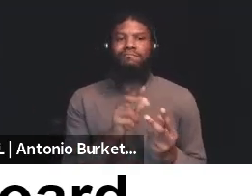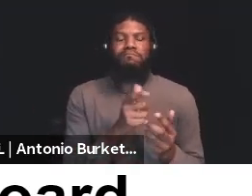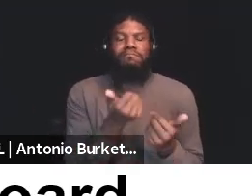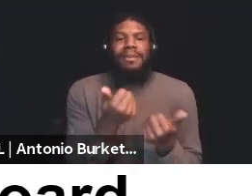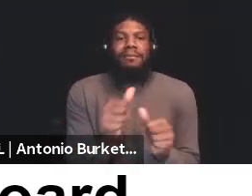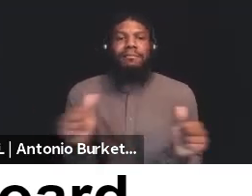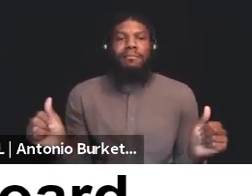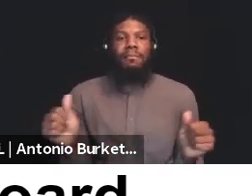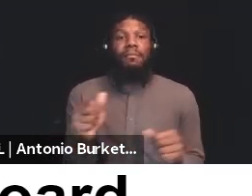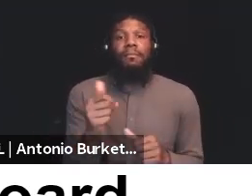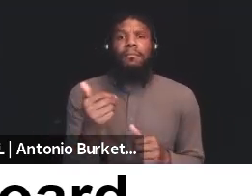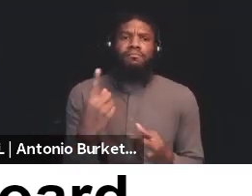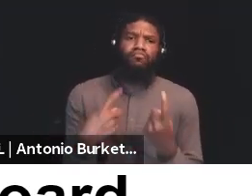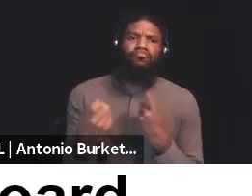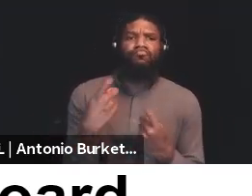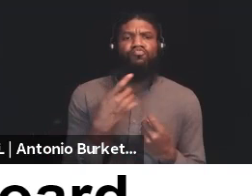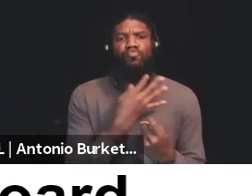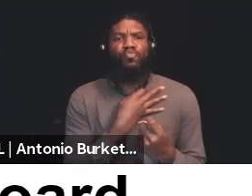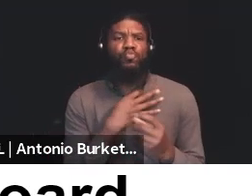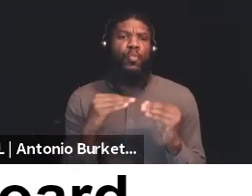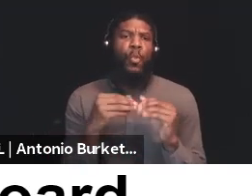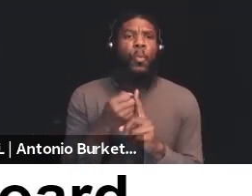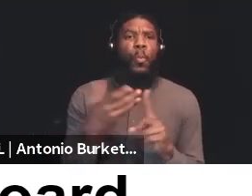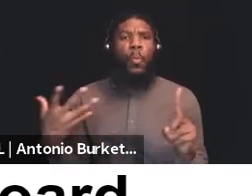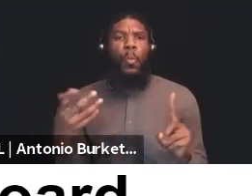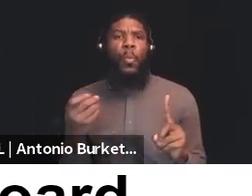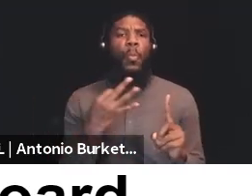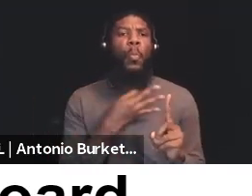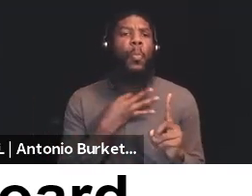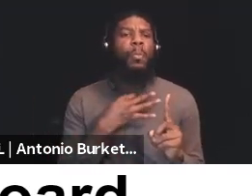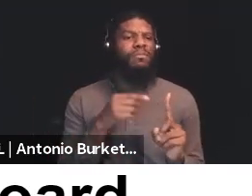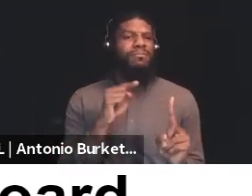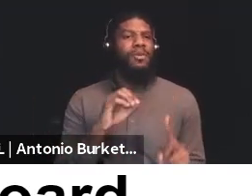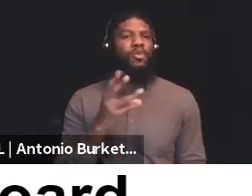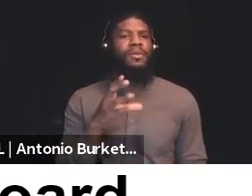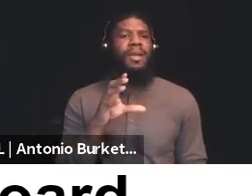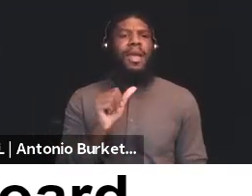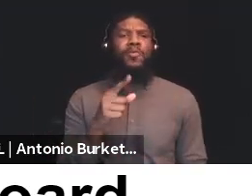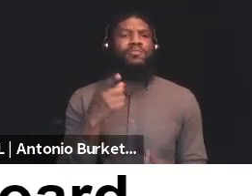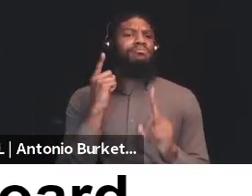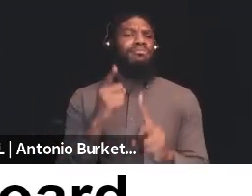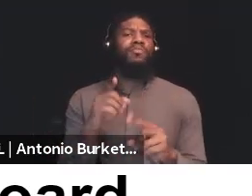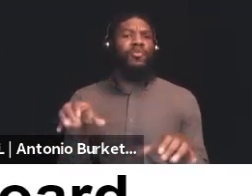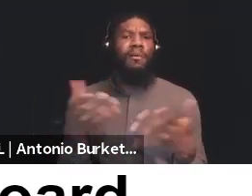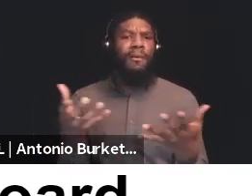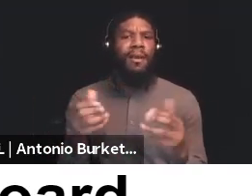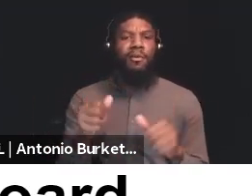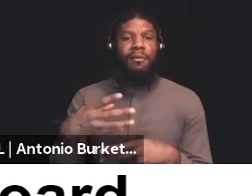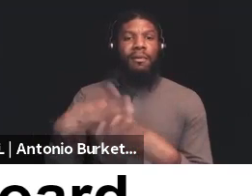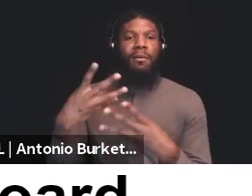opportunities or just want to see more about what the OWCA is doing, please visit our website at